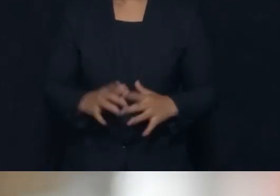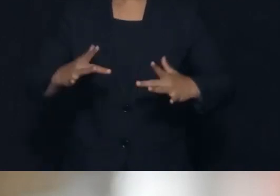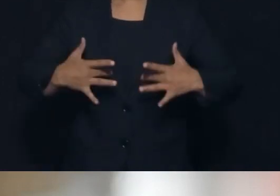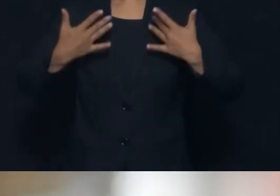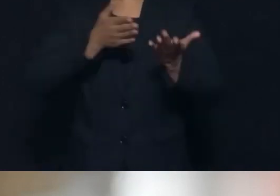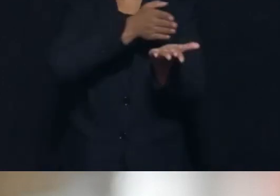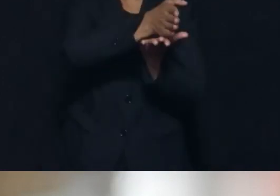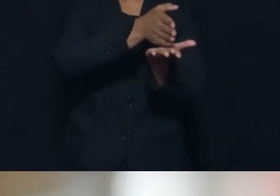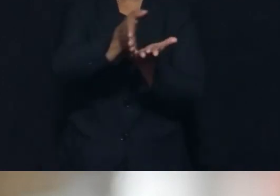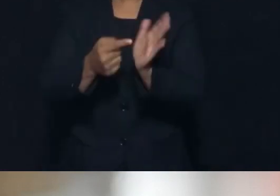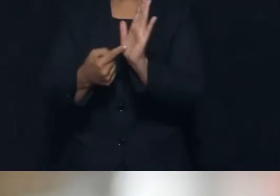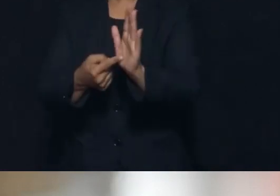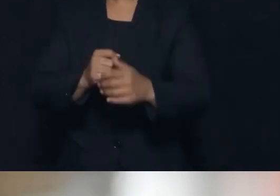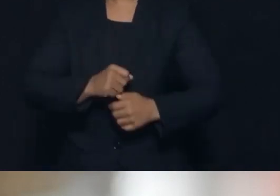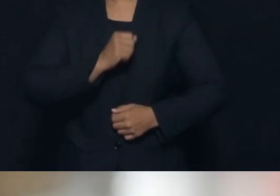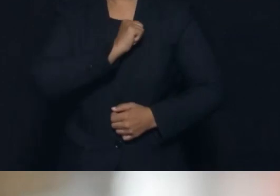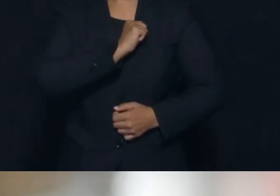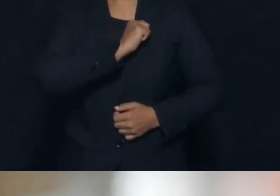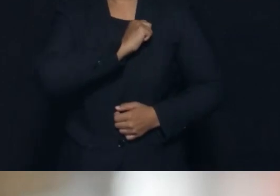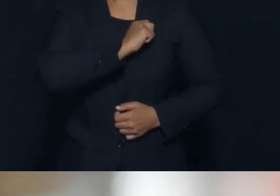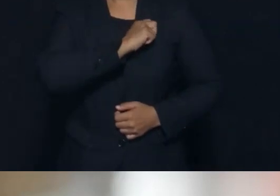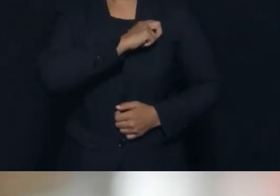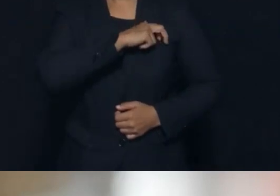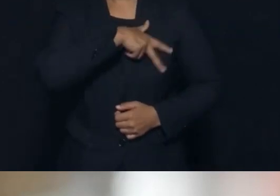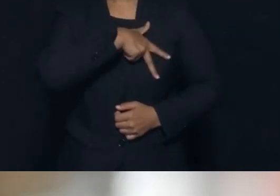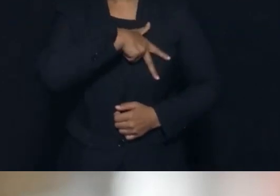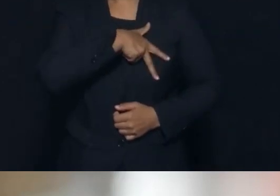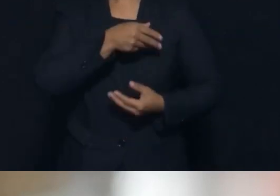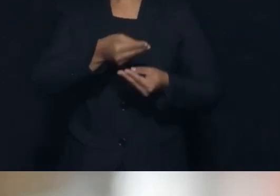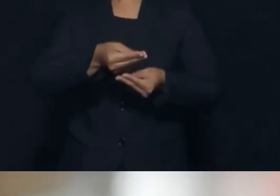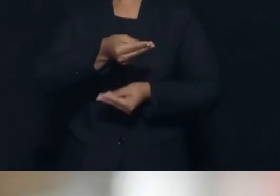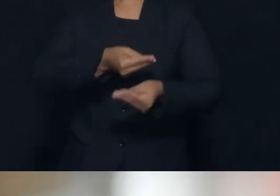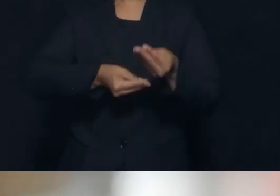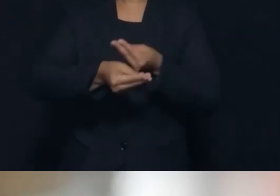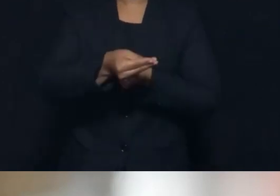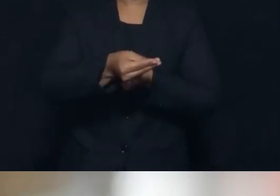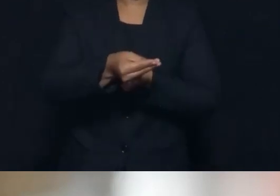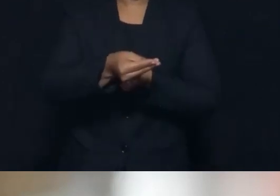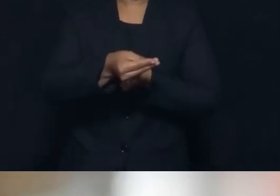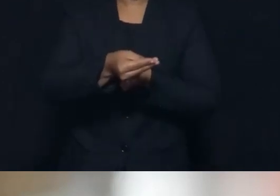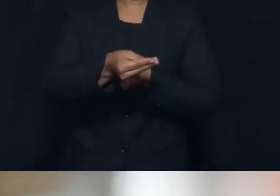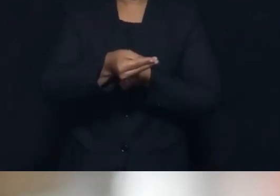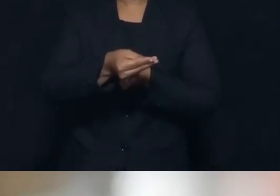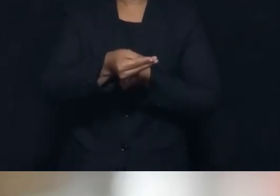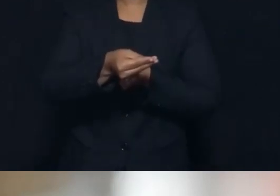with the commission wanting to work and we will work the most important pillars of accessibility.